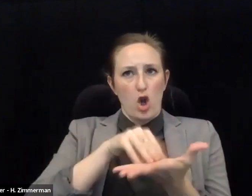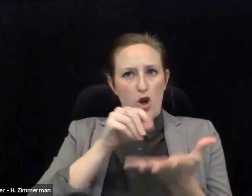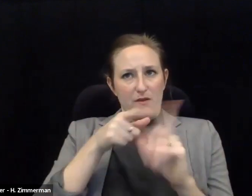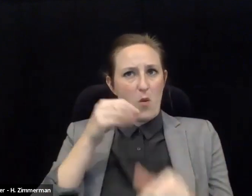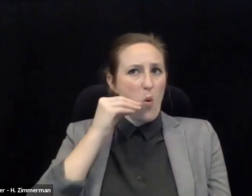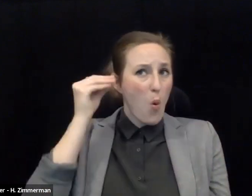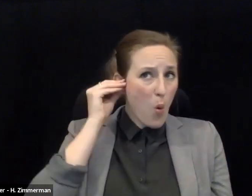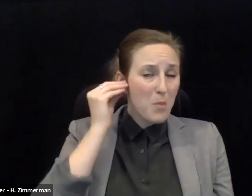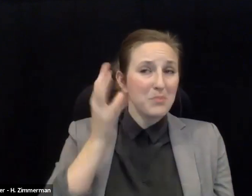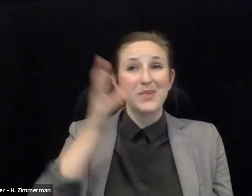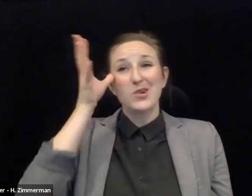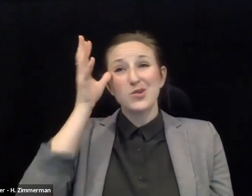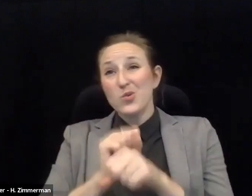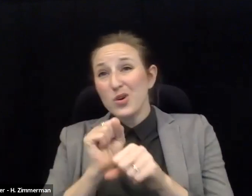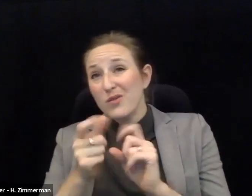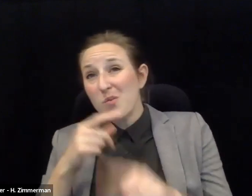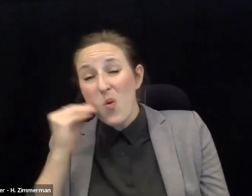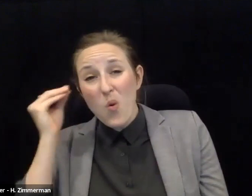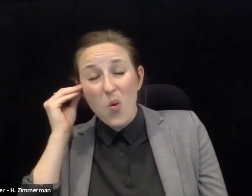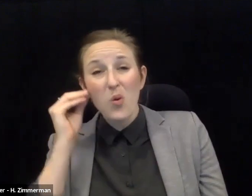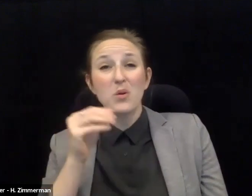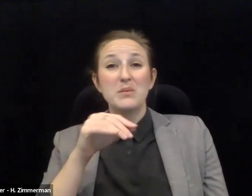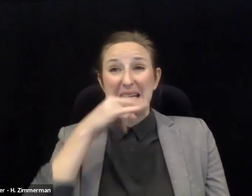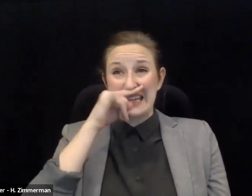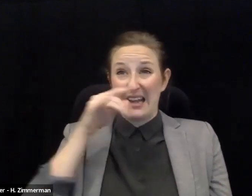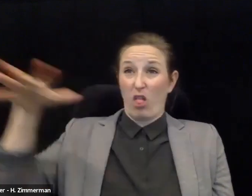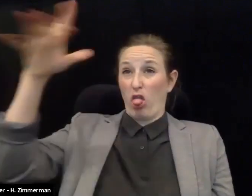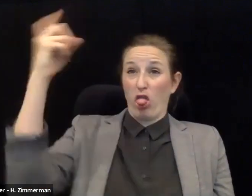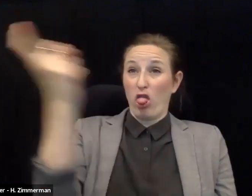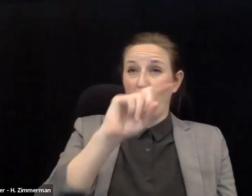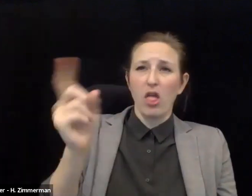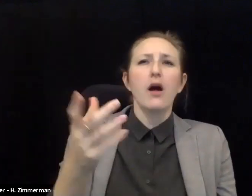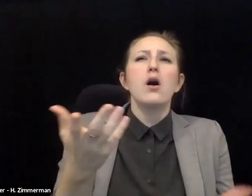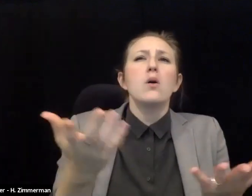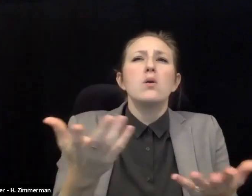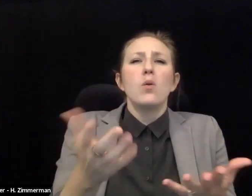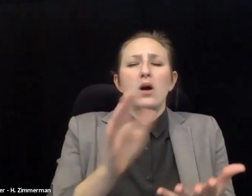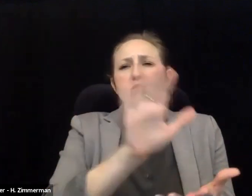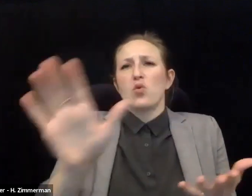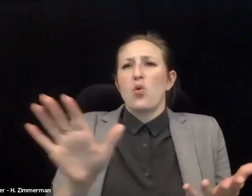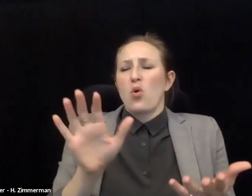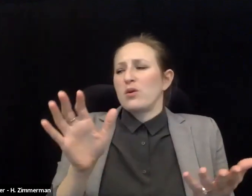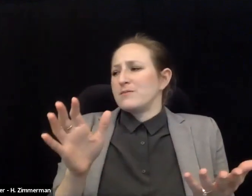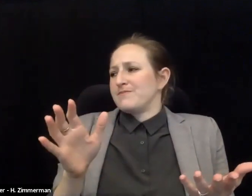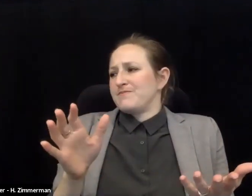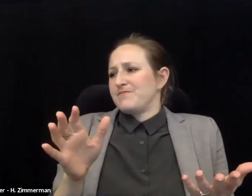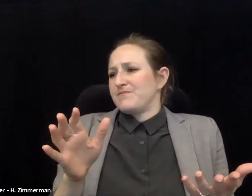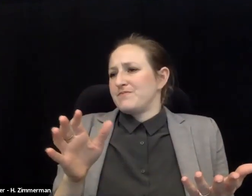home other kids being in the space. So if you have any kind of programming that you